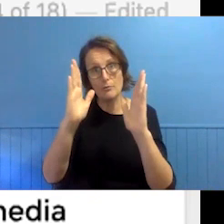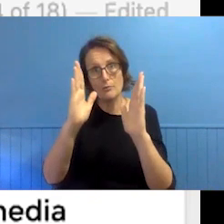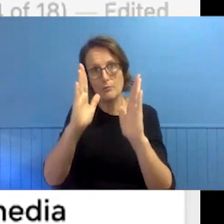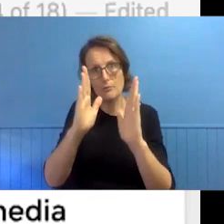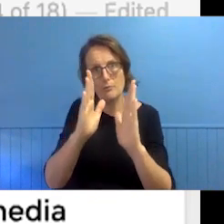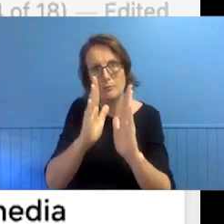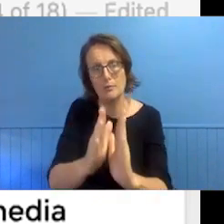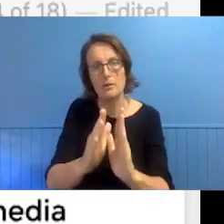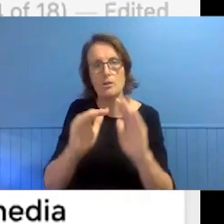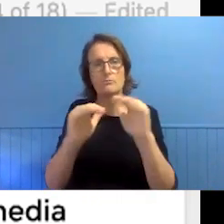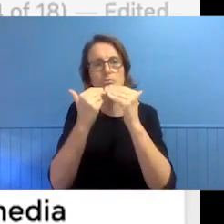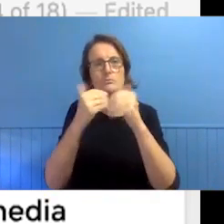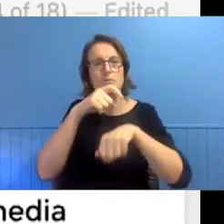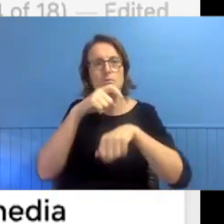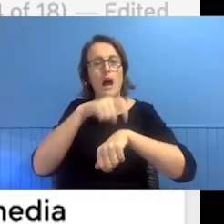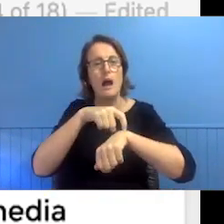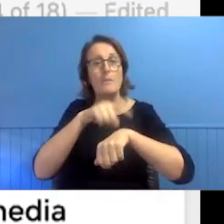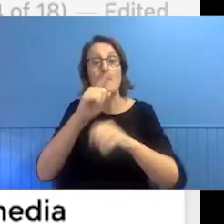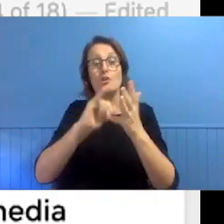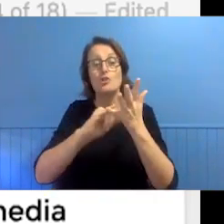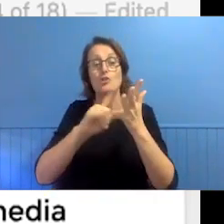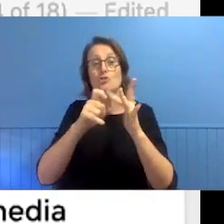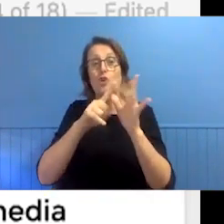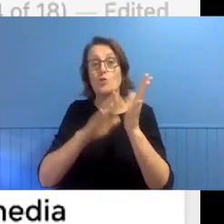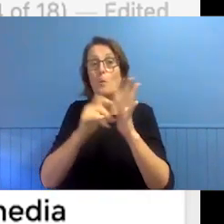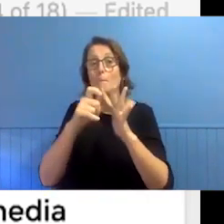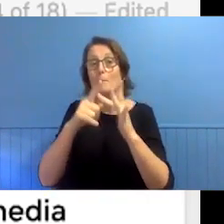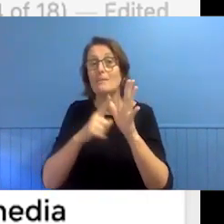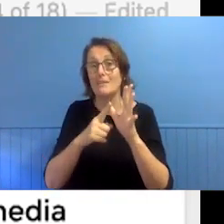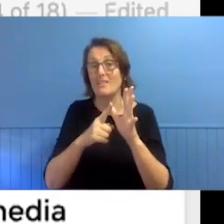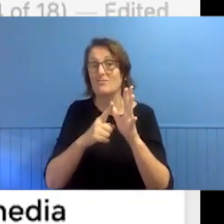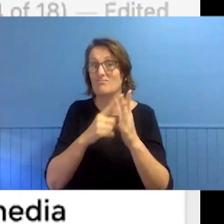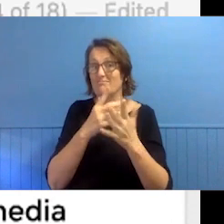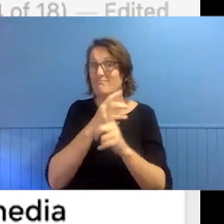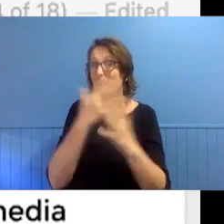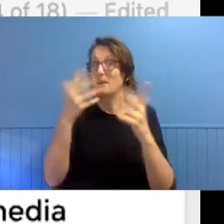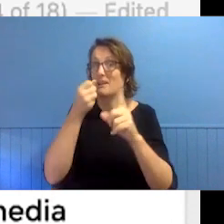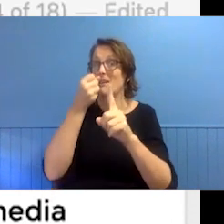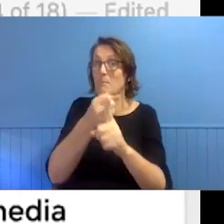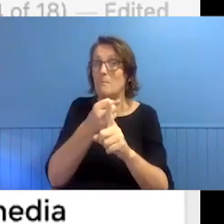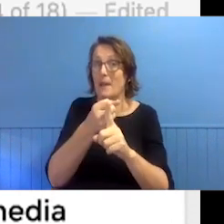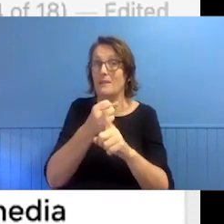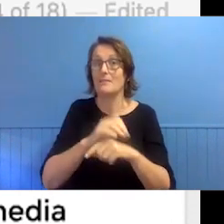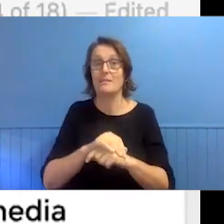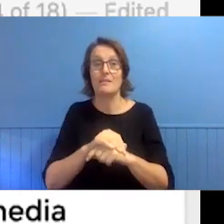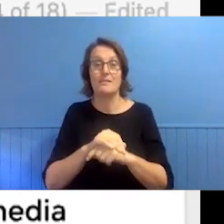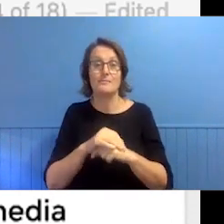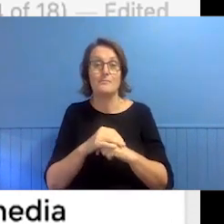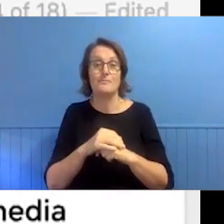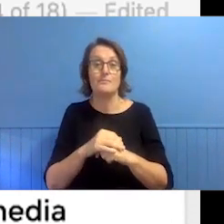suggest the distribution of really quality detailed content or important indepth stories, distributing them by social media